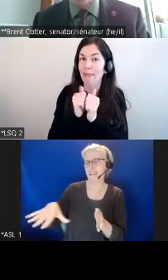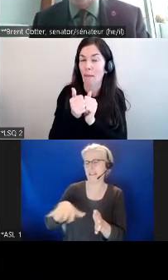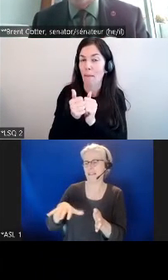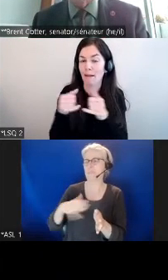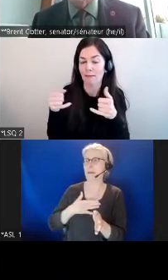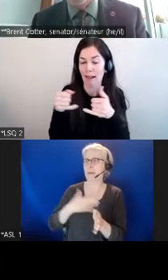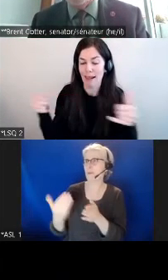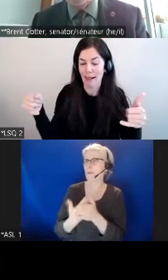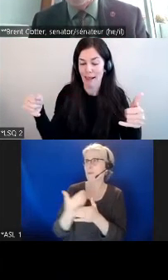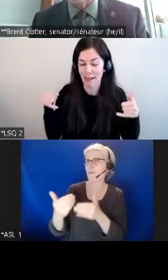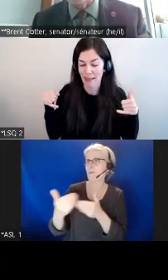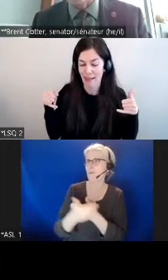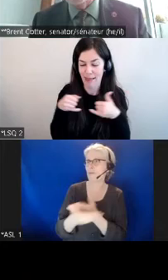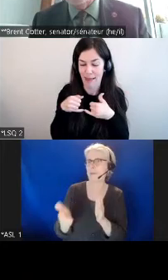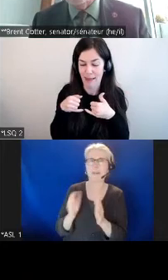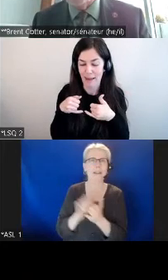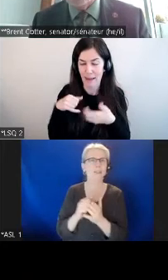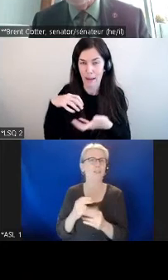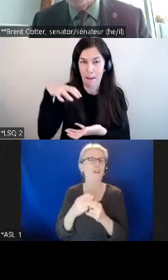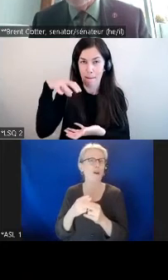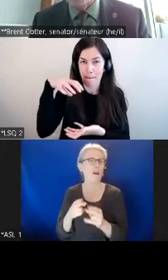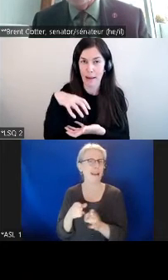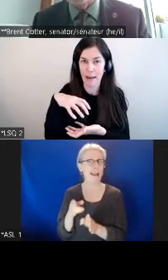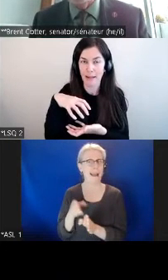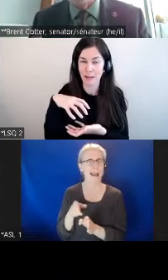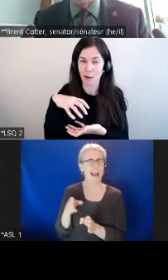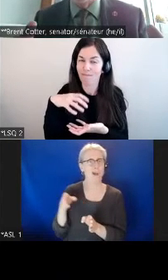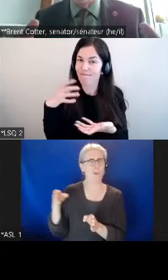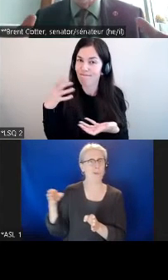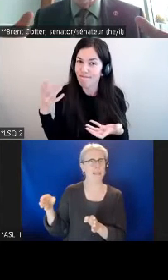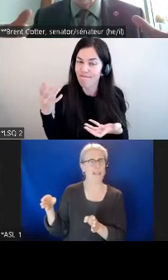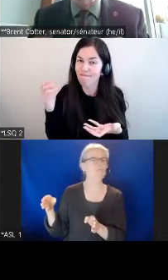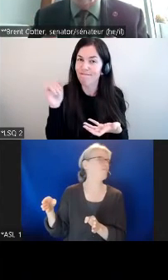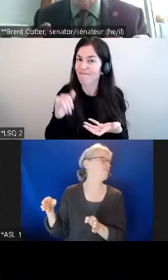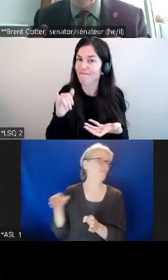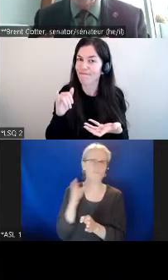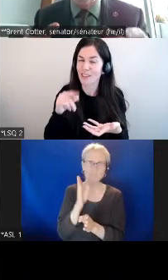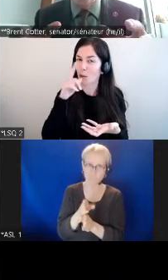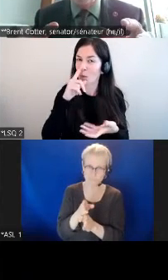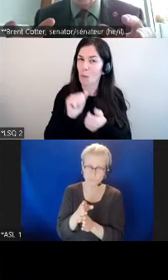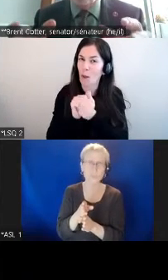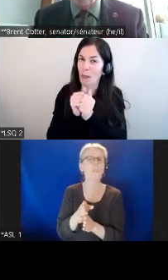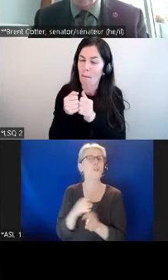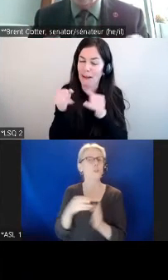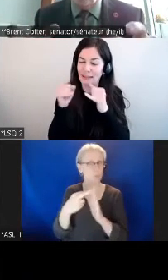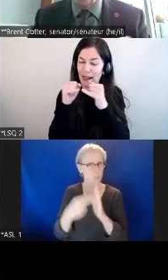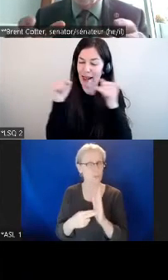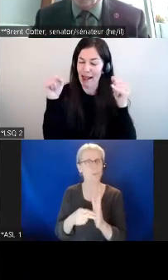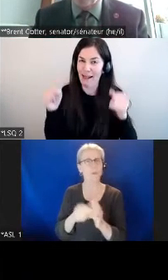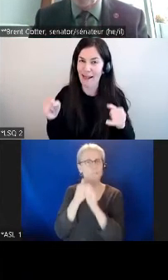THAT'S OFFSIDE. THAT'S COLOURING OUTSIDE THE LINES. SO THE RULES HAVE TO BE CONSTRUCTED, THESE